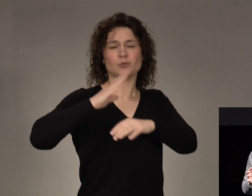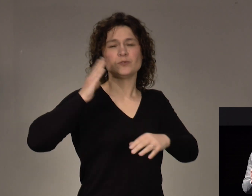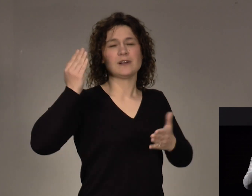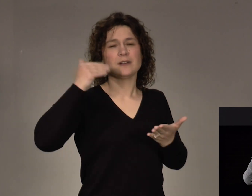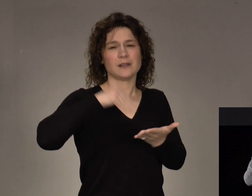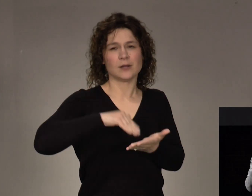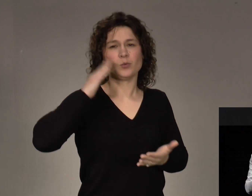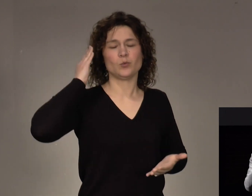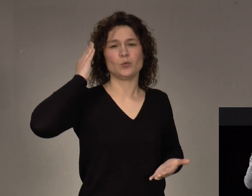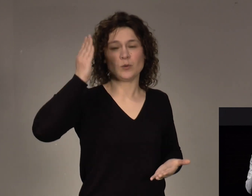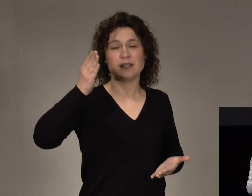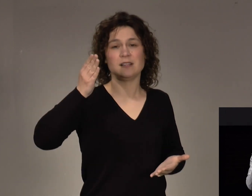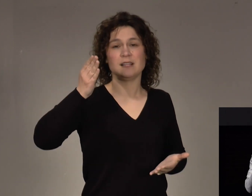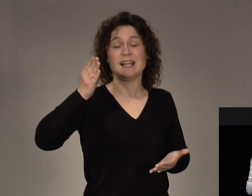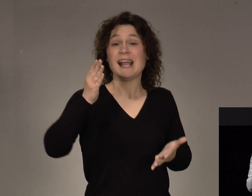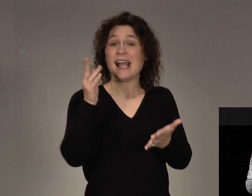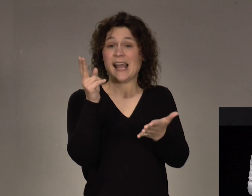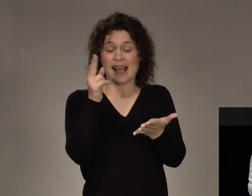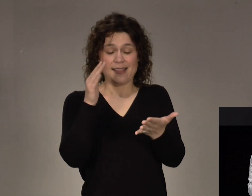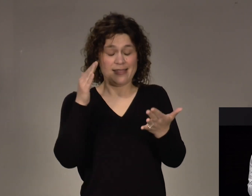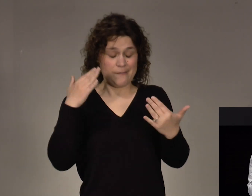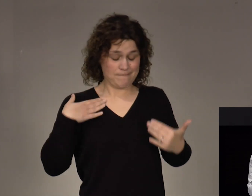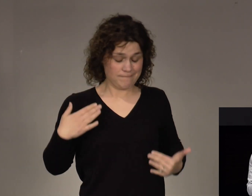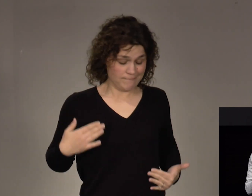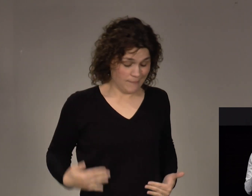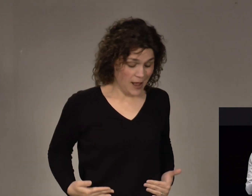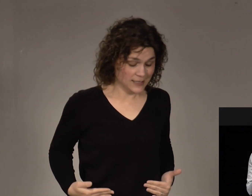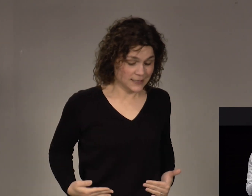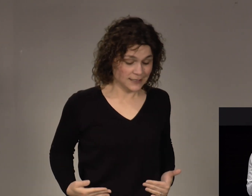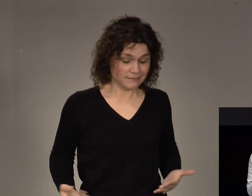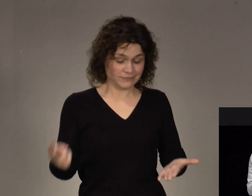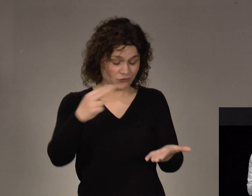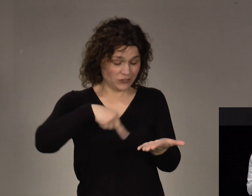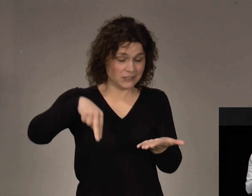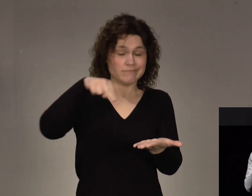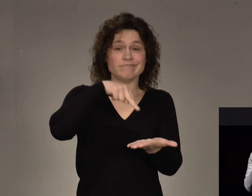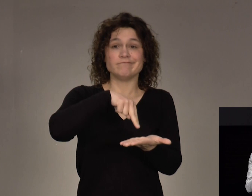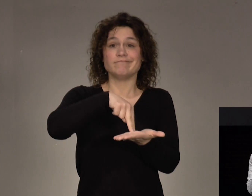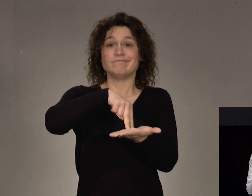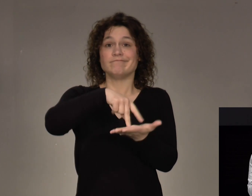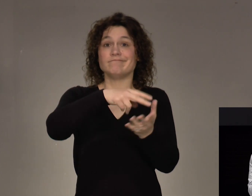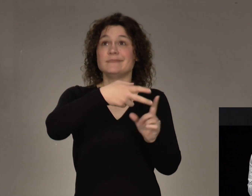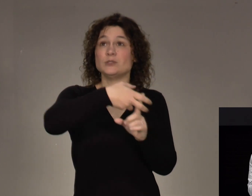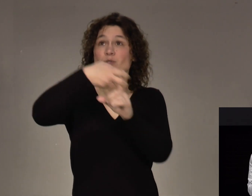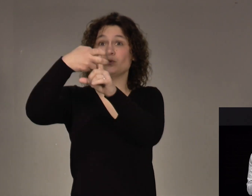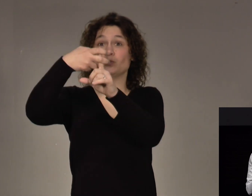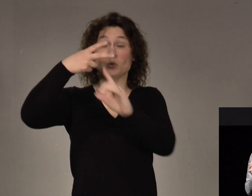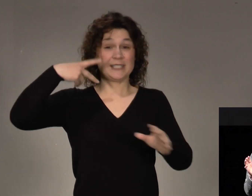And the resurrection of the body, His people received new bodies--